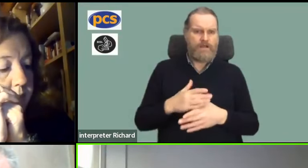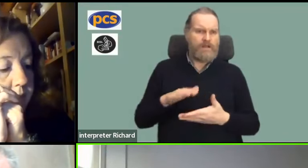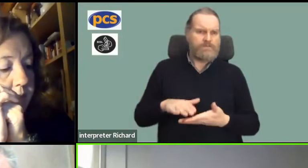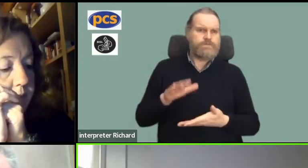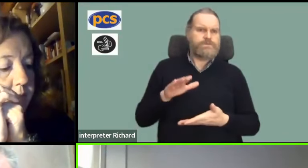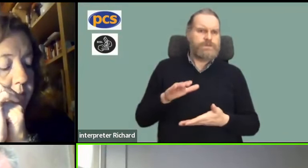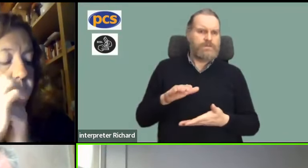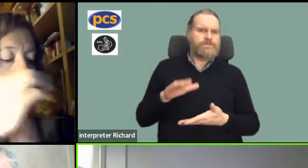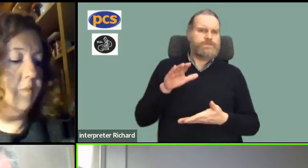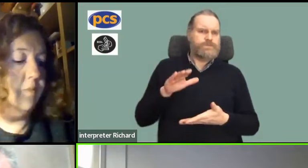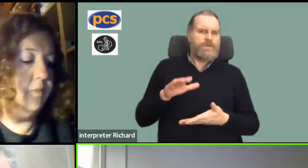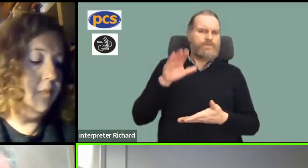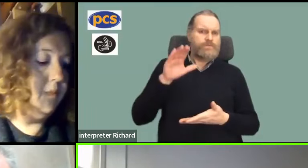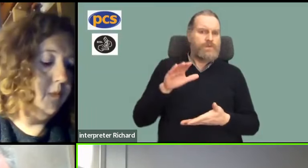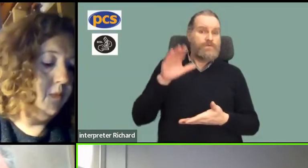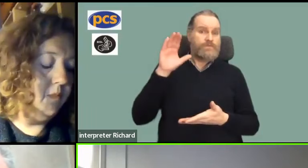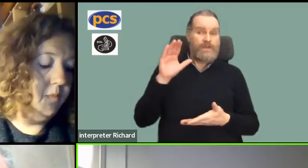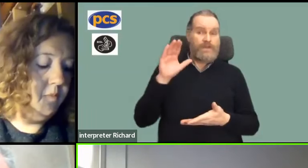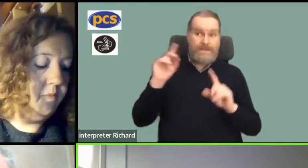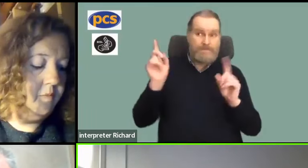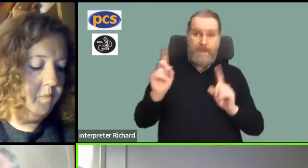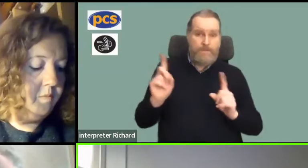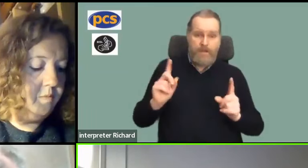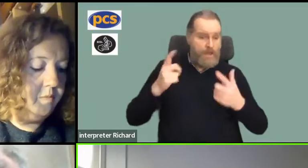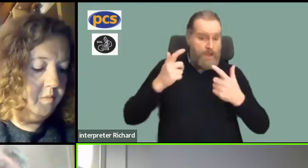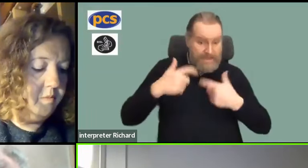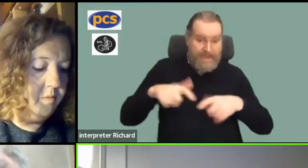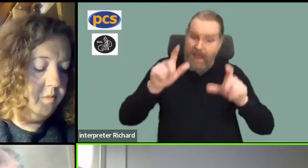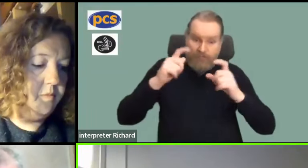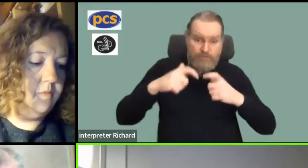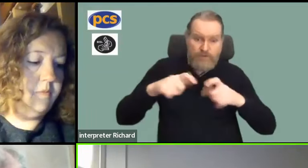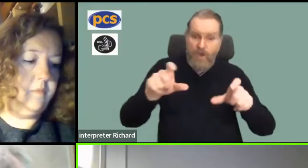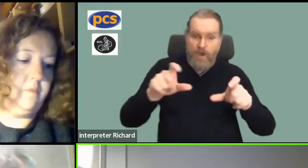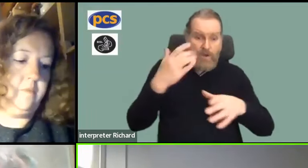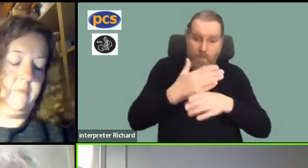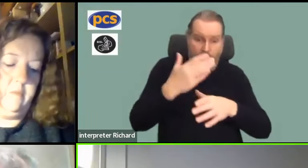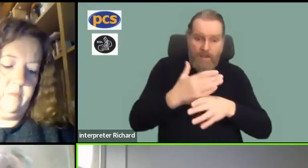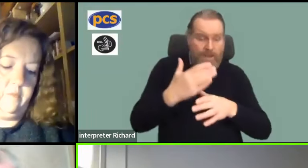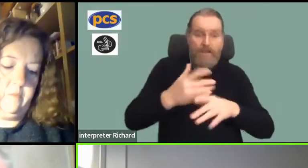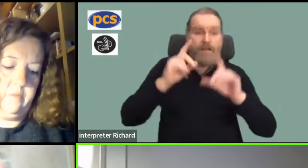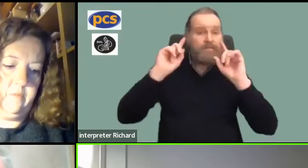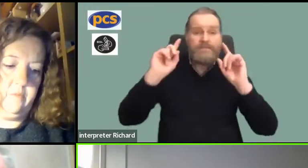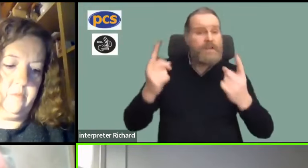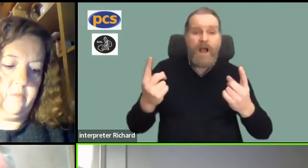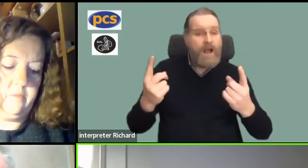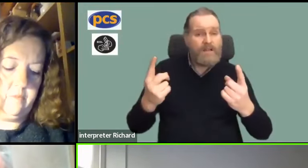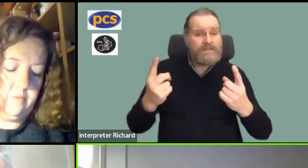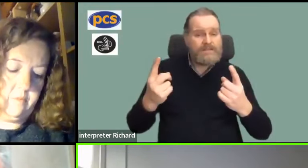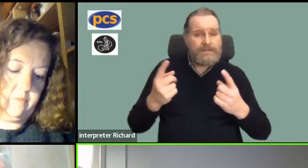see n leaving the n leaving the amount of colleagues we're seeing leaving because that's the only way that they can an get a